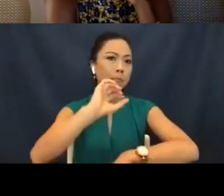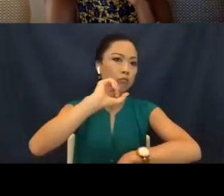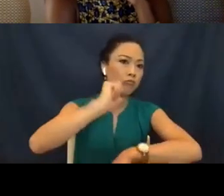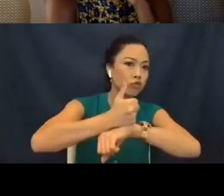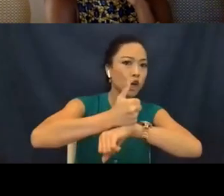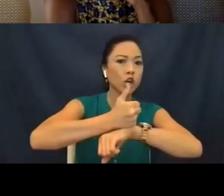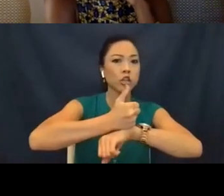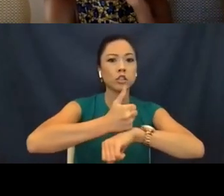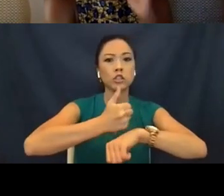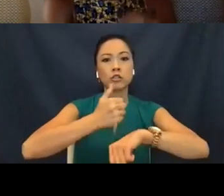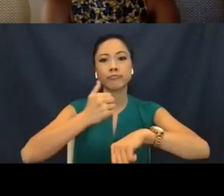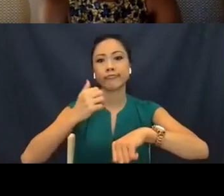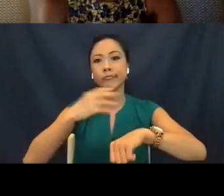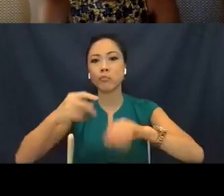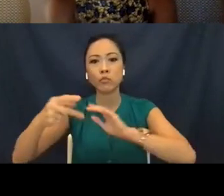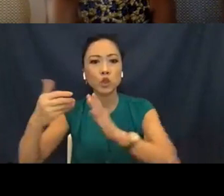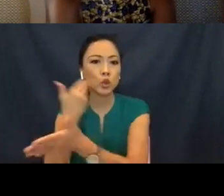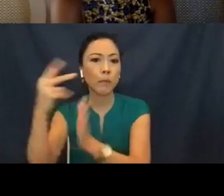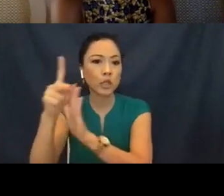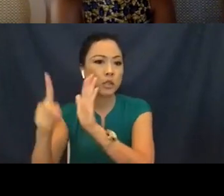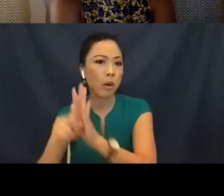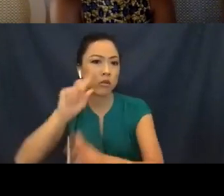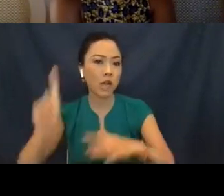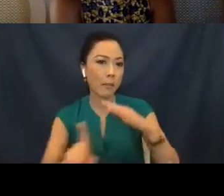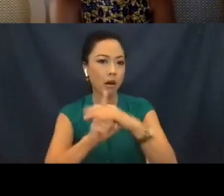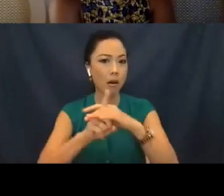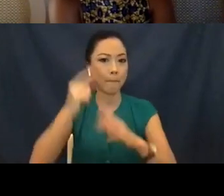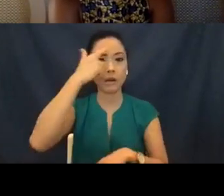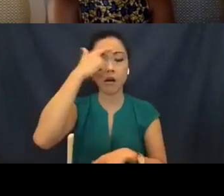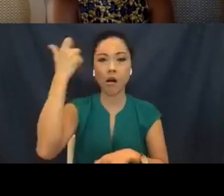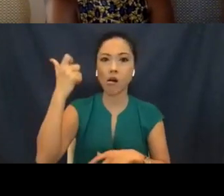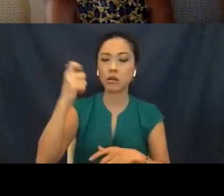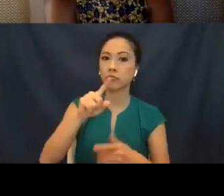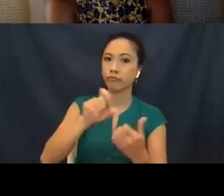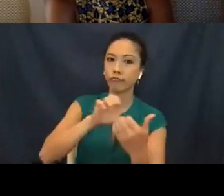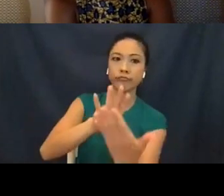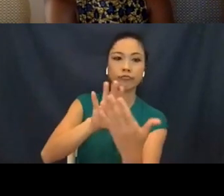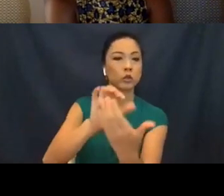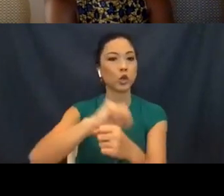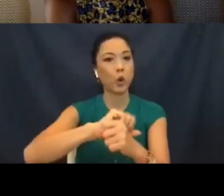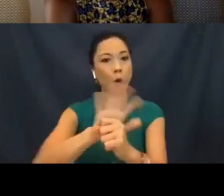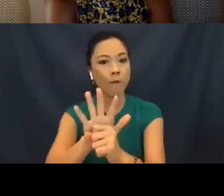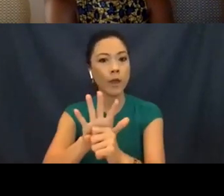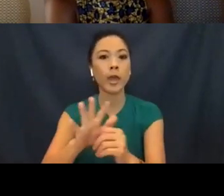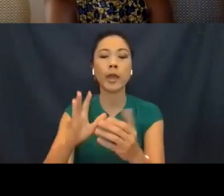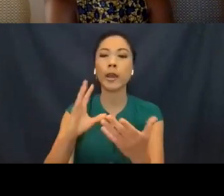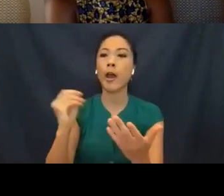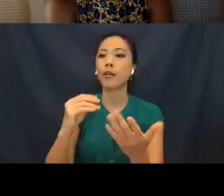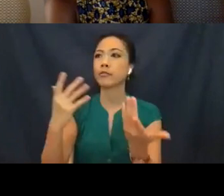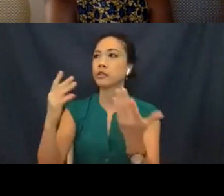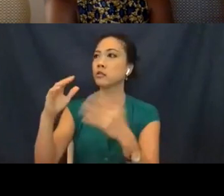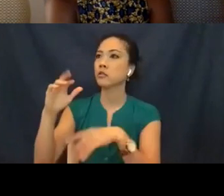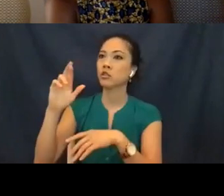violence and this huge overhaul and call for equity in the arts? Marjani said